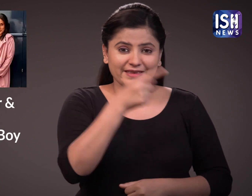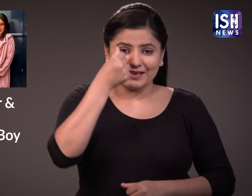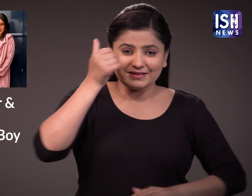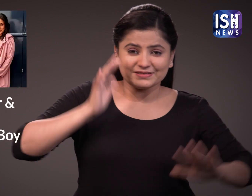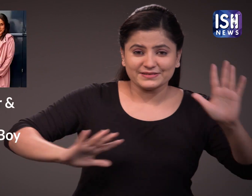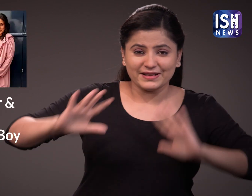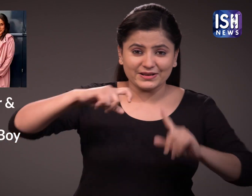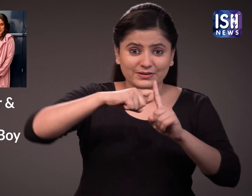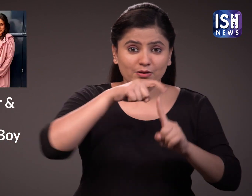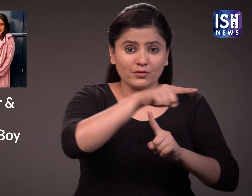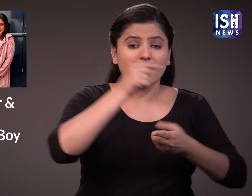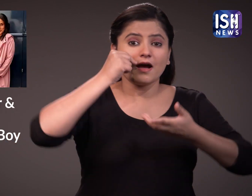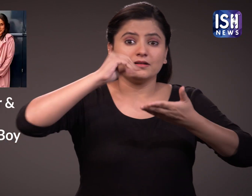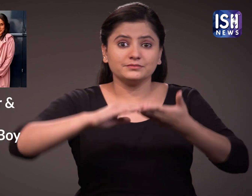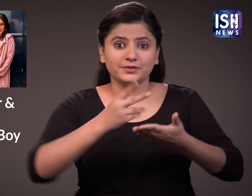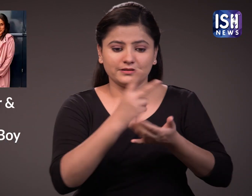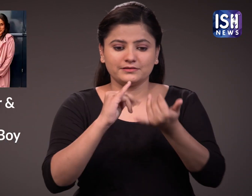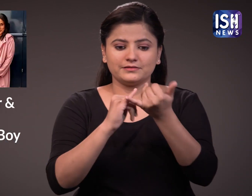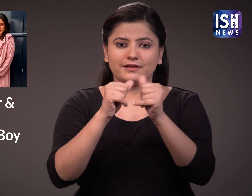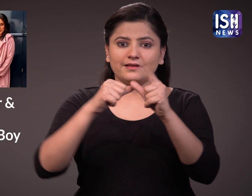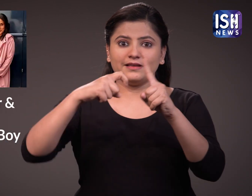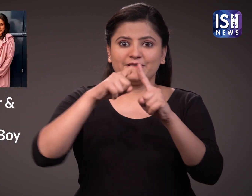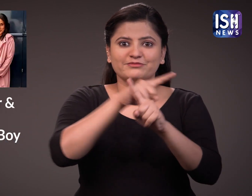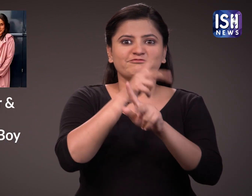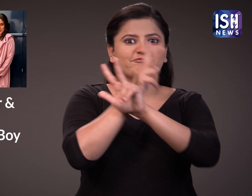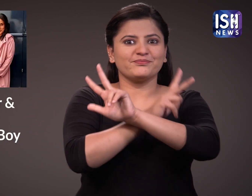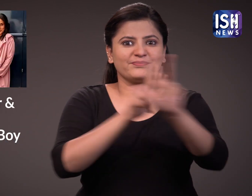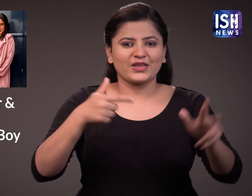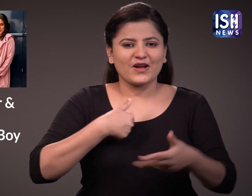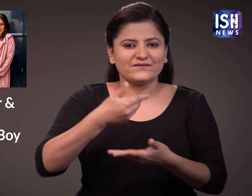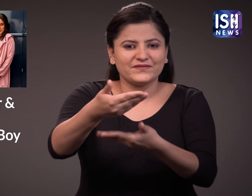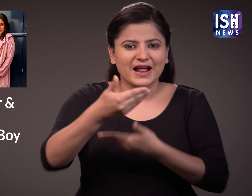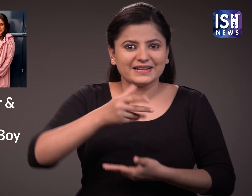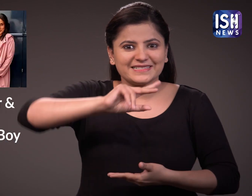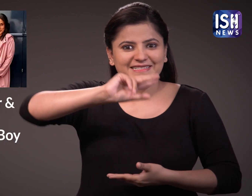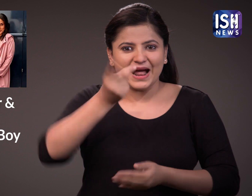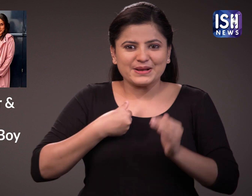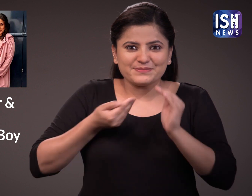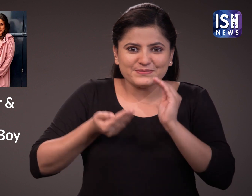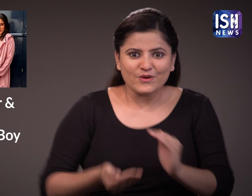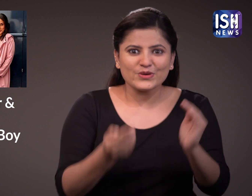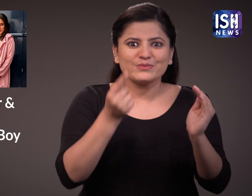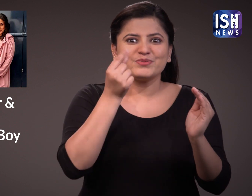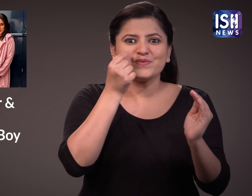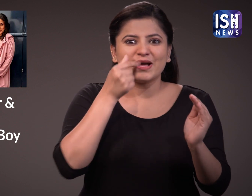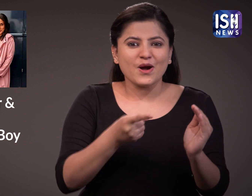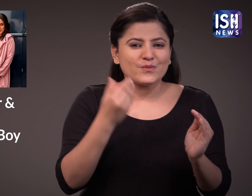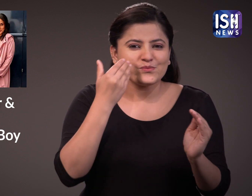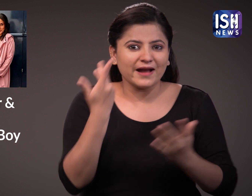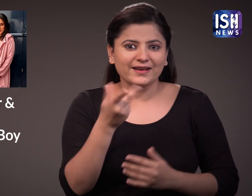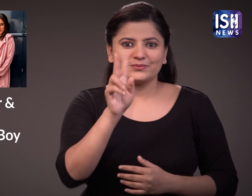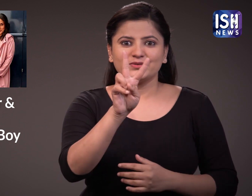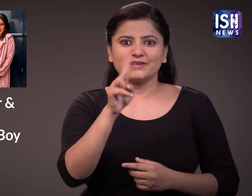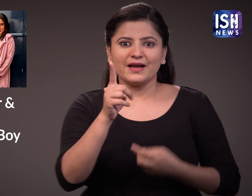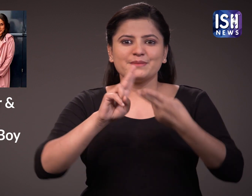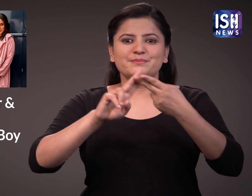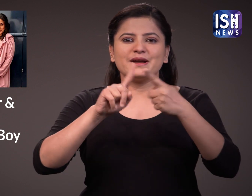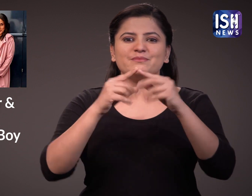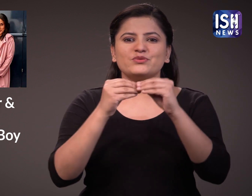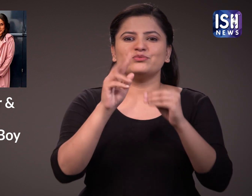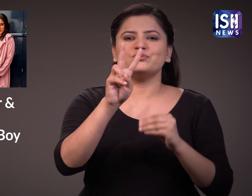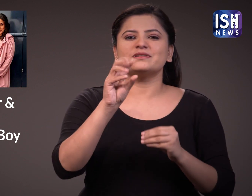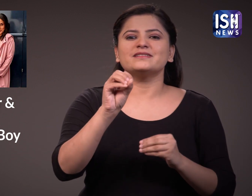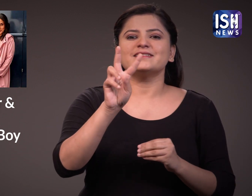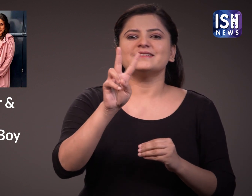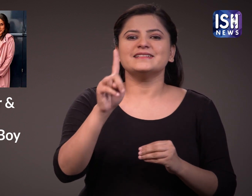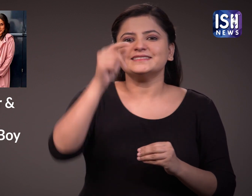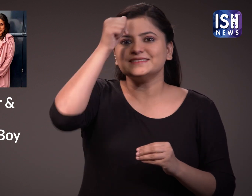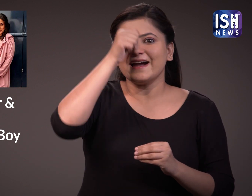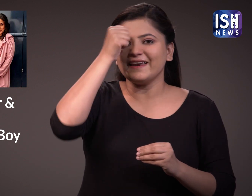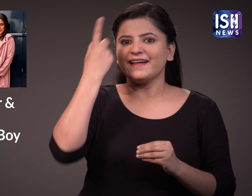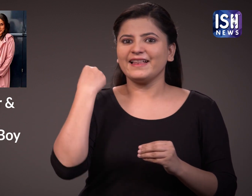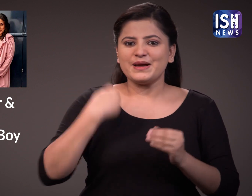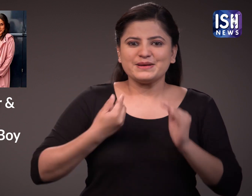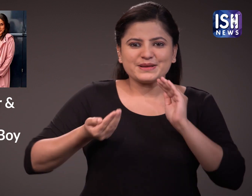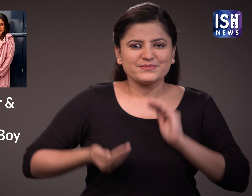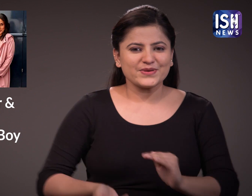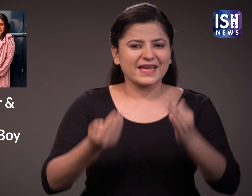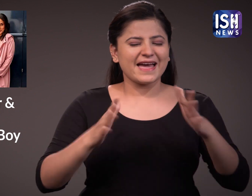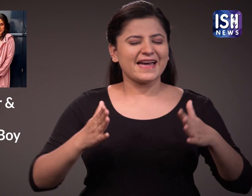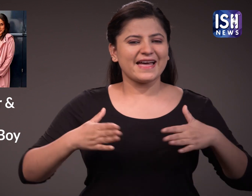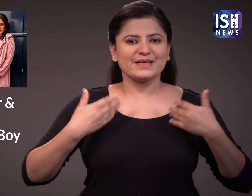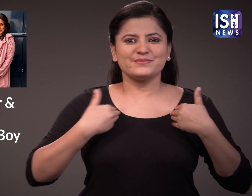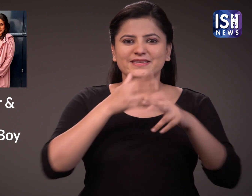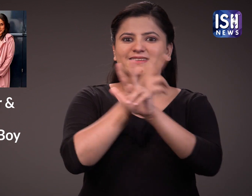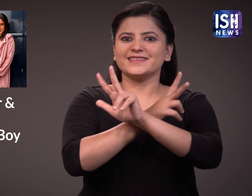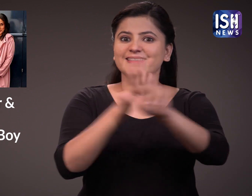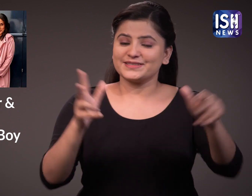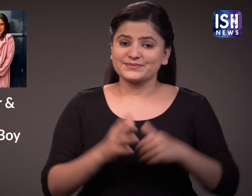Actors Kareena Kapoor and Saif Ali Khan welcomed a baby boy on 21st February.